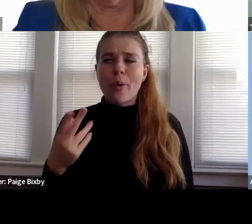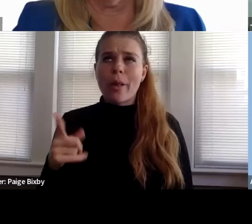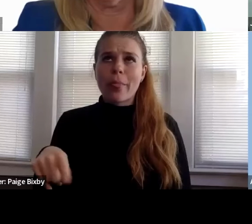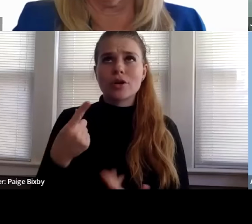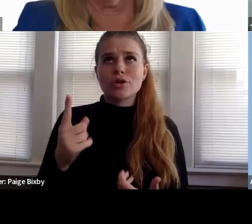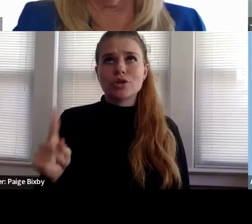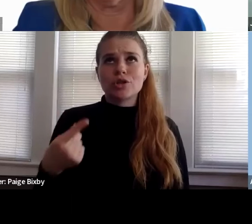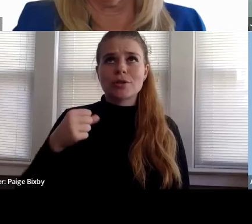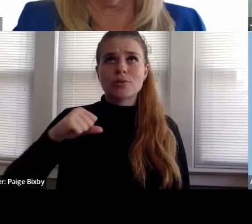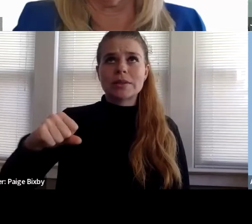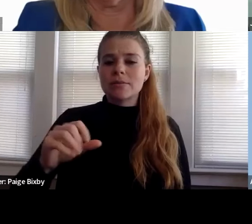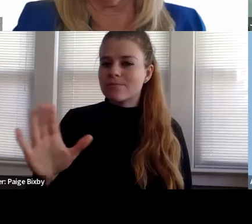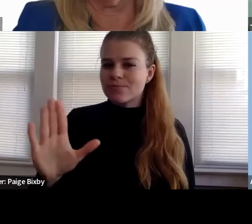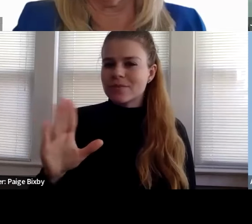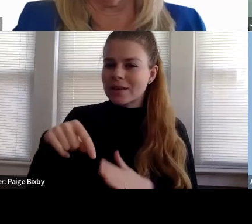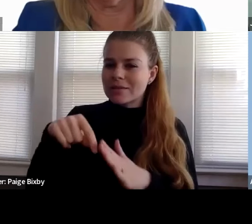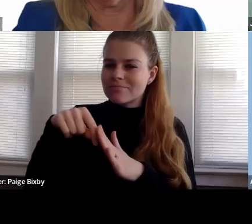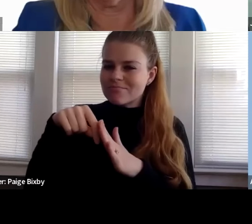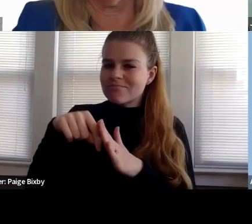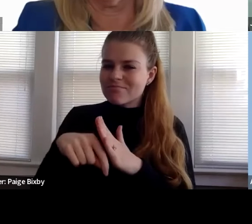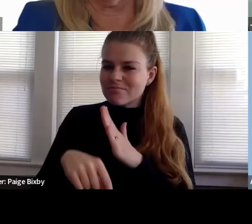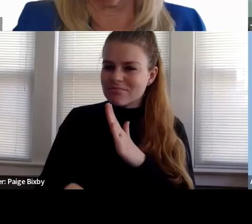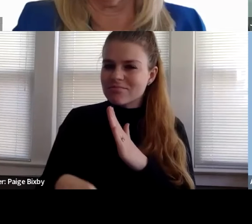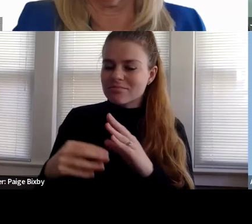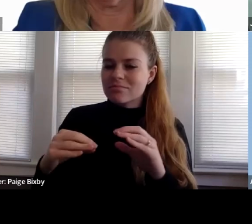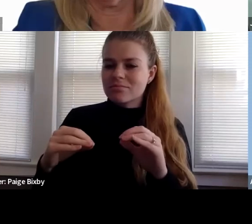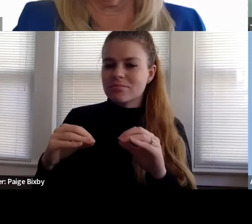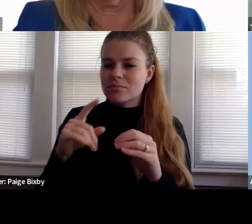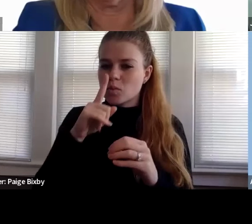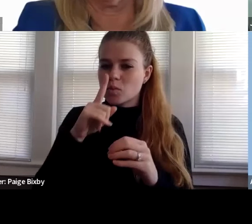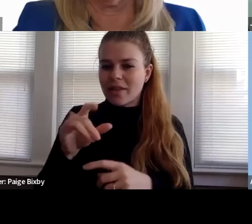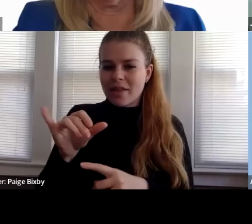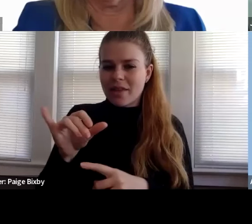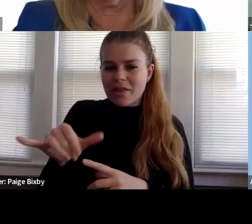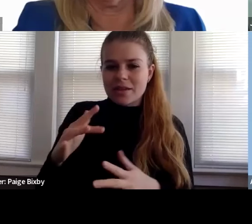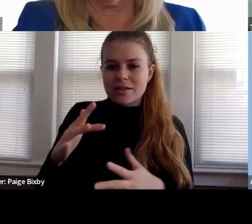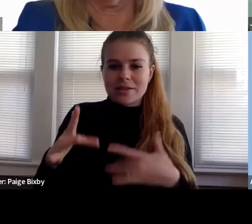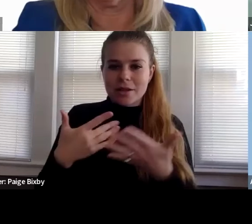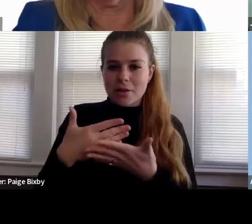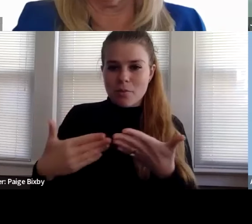Dig deeper, dig further, that's really the, that's the exciting part of our work.